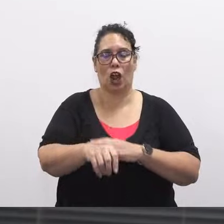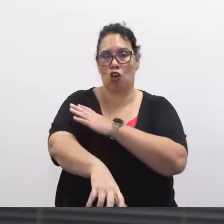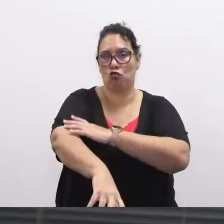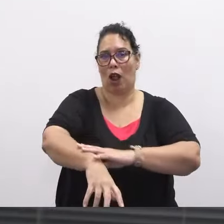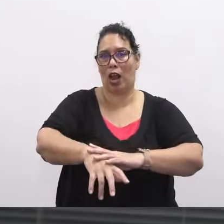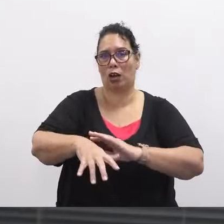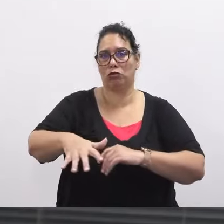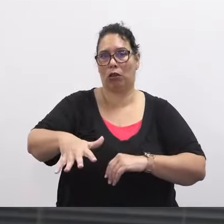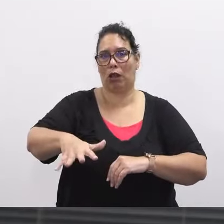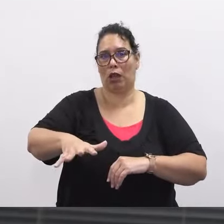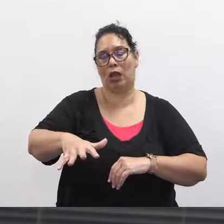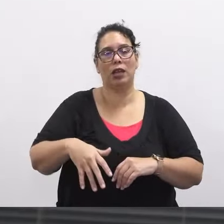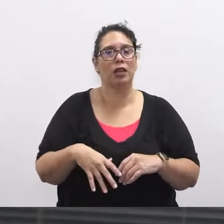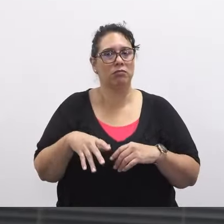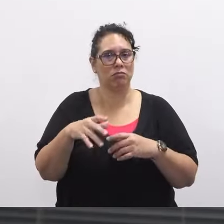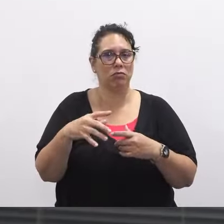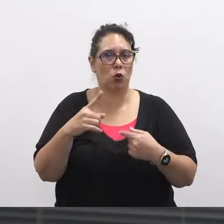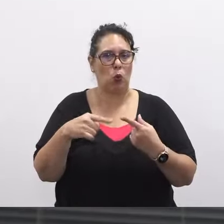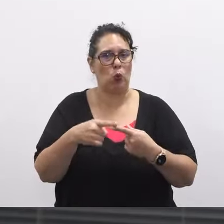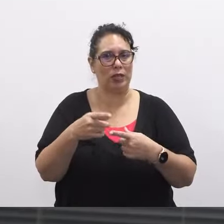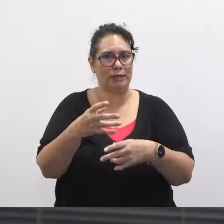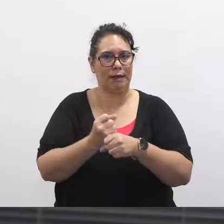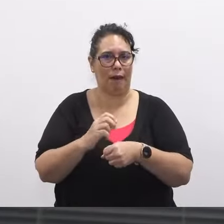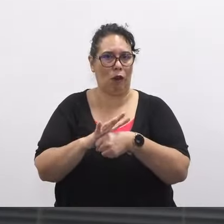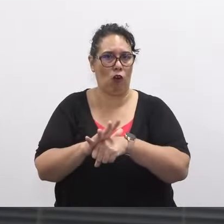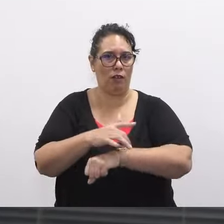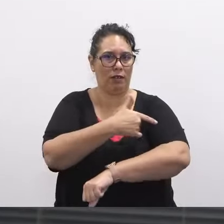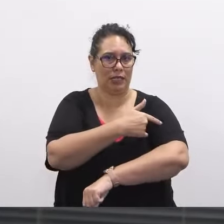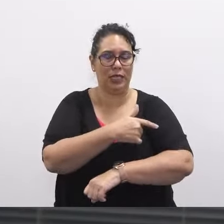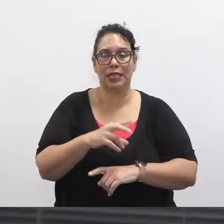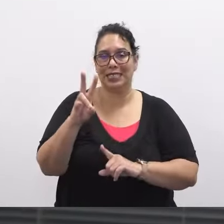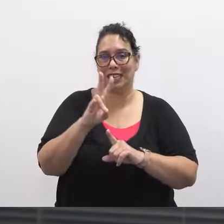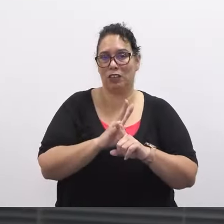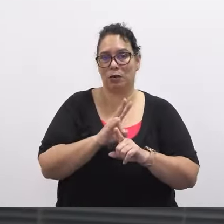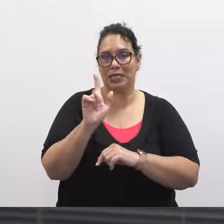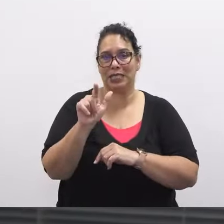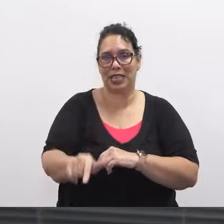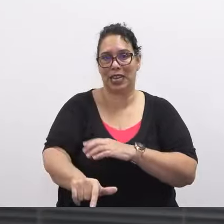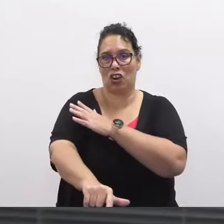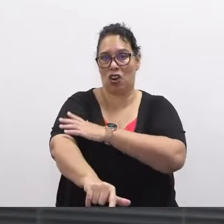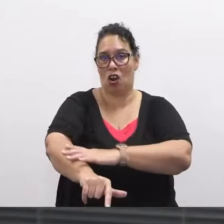after having been administered the COVID vaccine. Seven months later, that girl's arm still shakes.